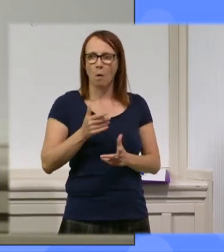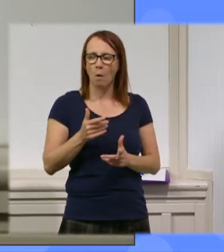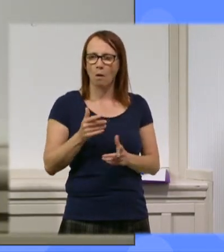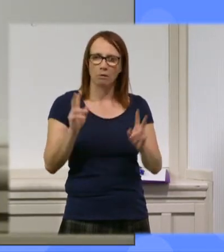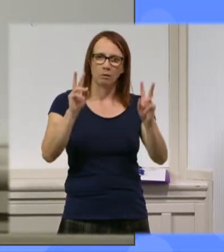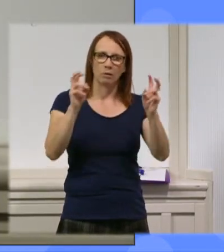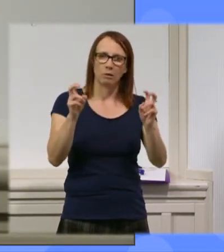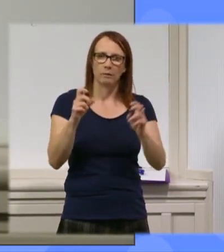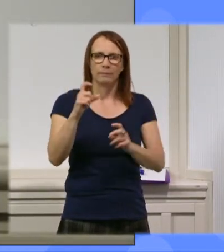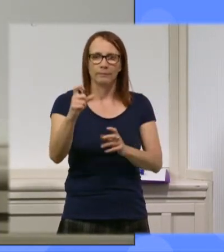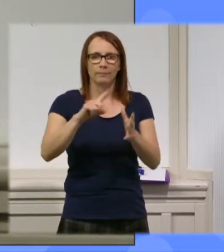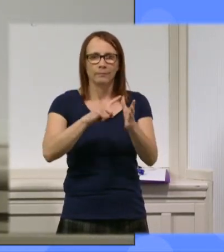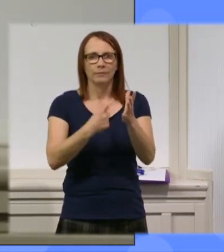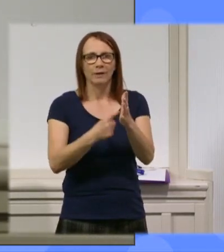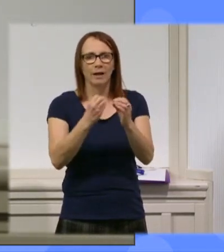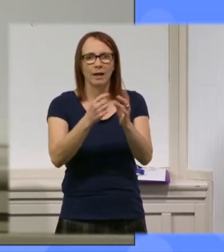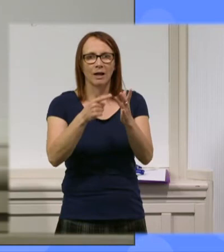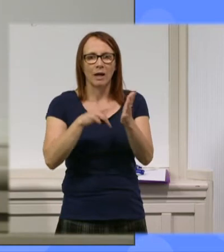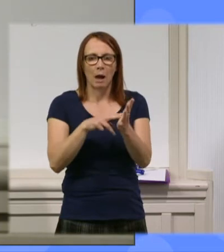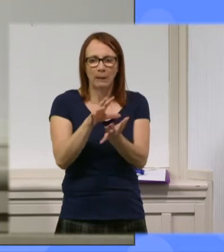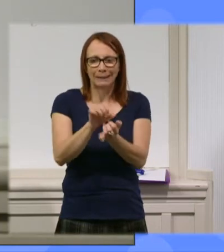carbon sequestration but essentially means having healthy land